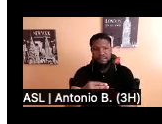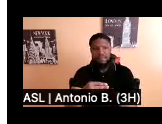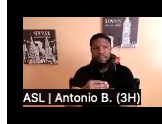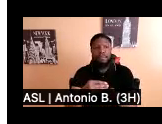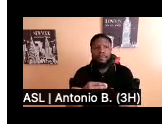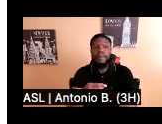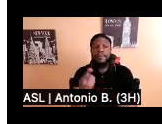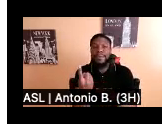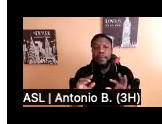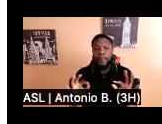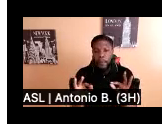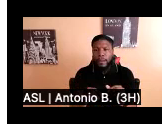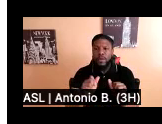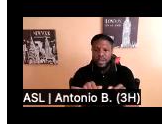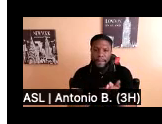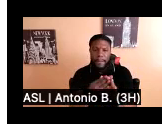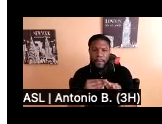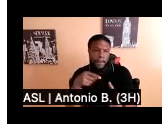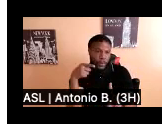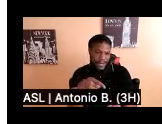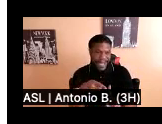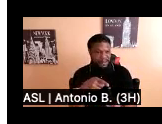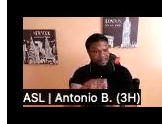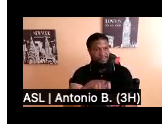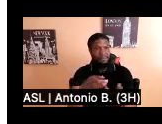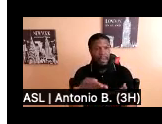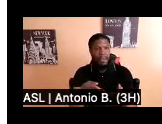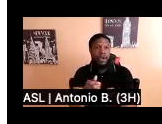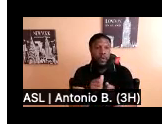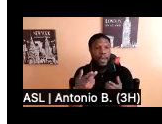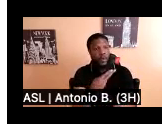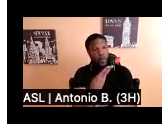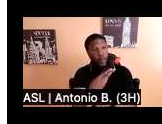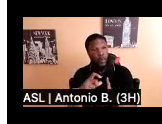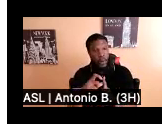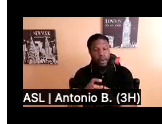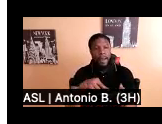saying that in words. They call the writer's attention to a suggested move. But what's so